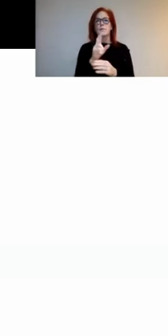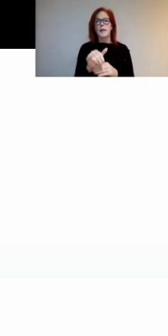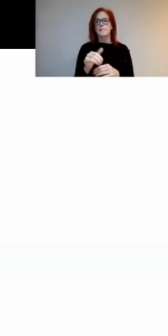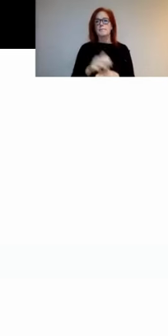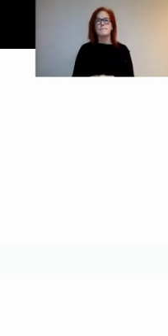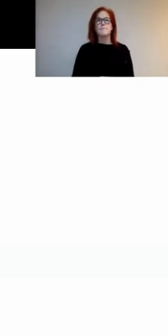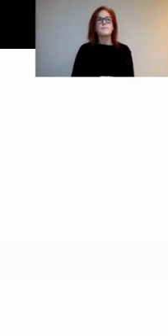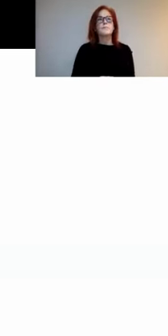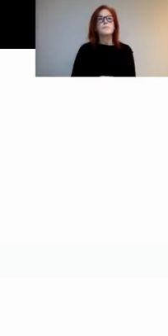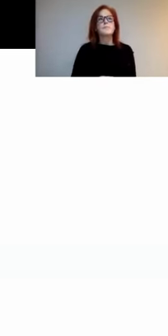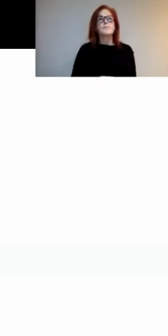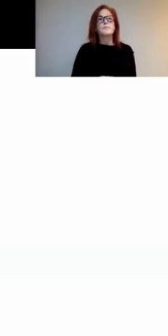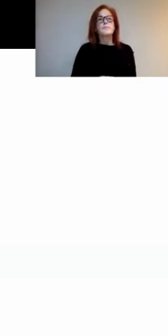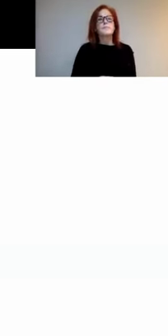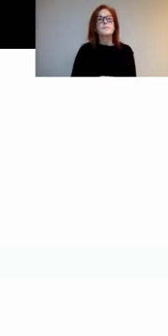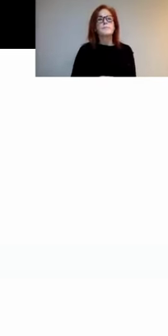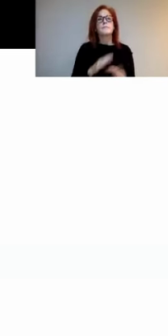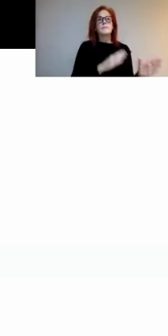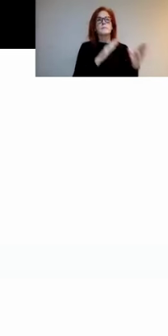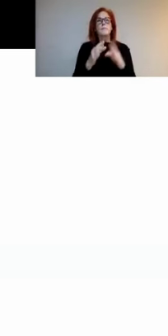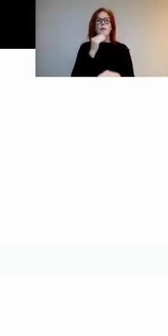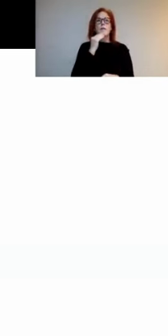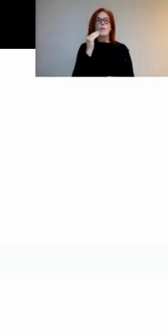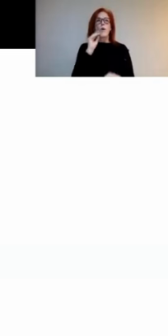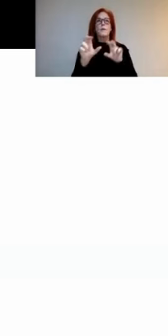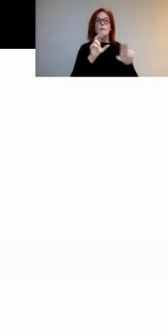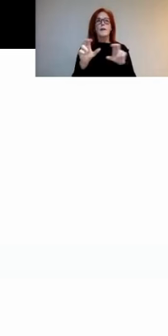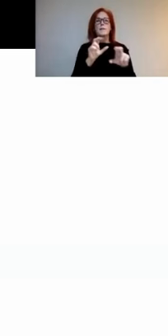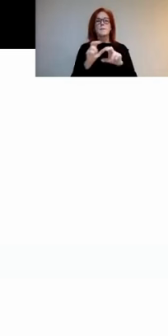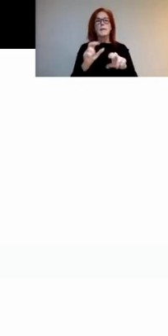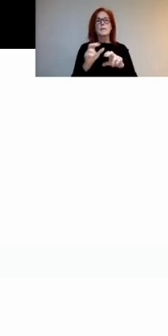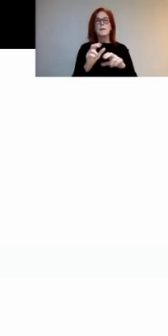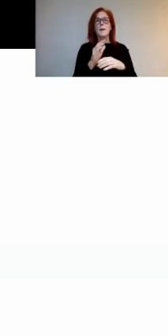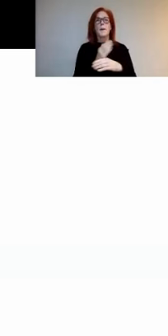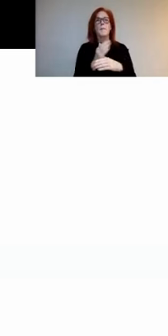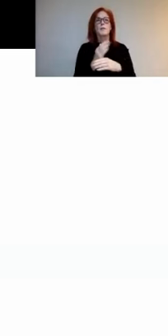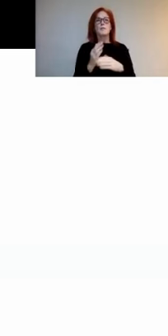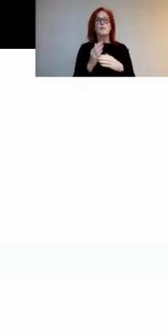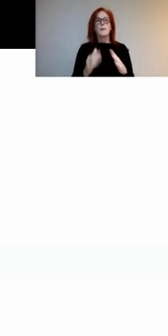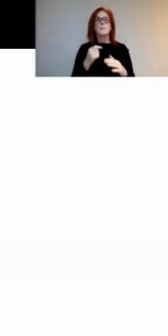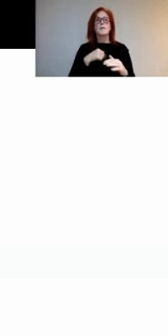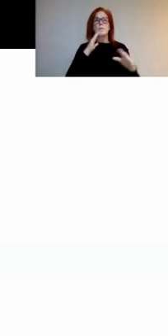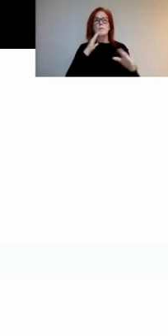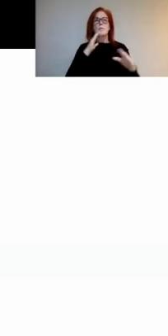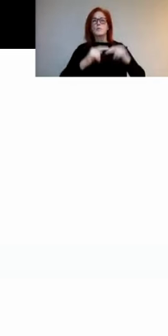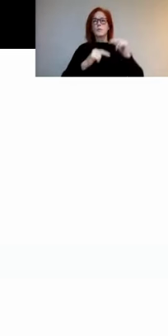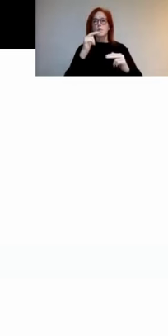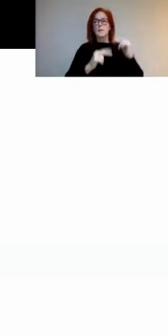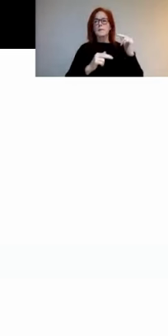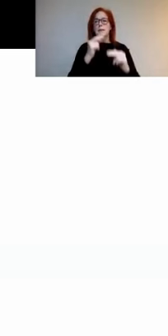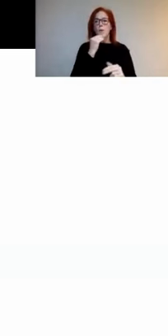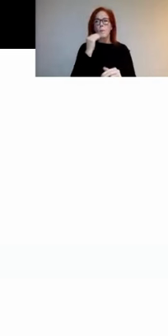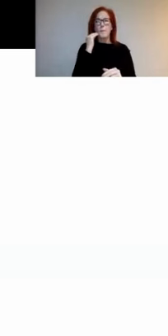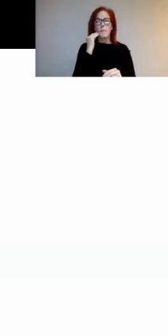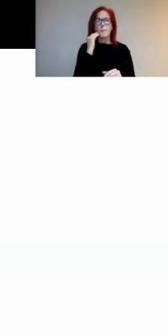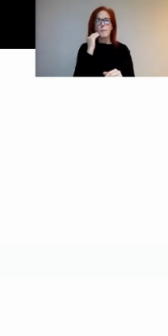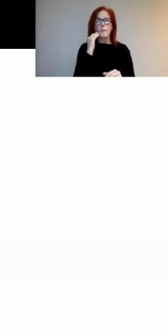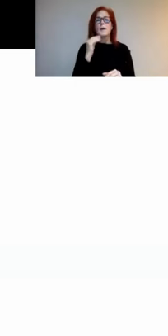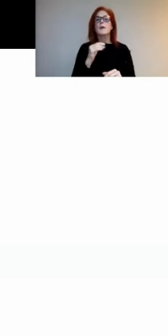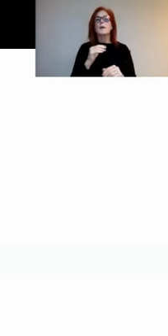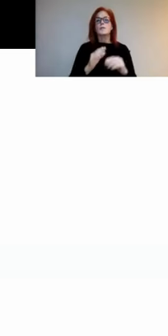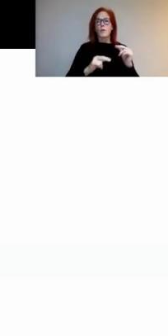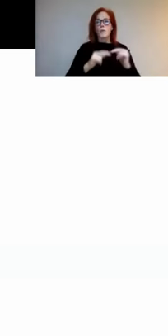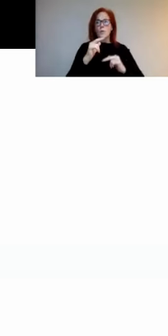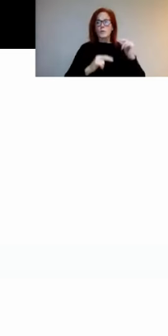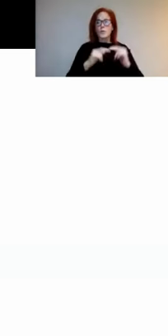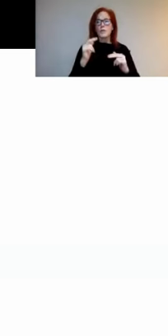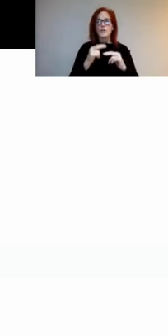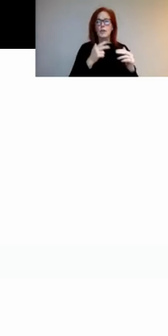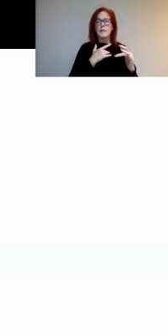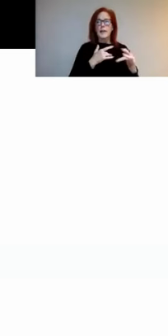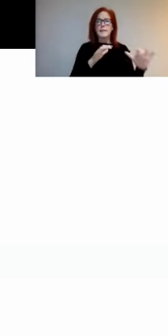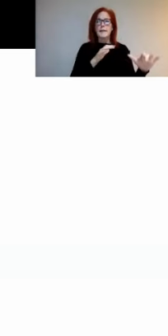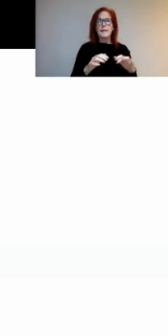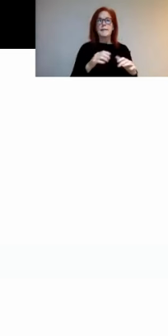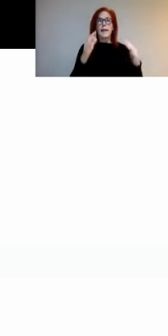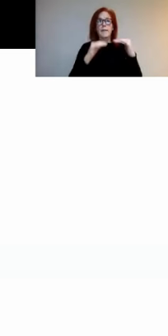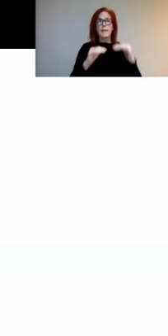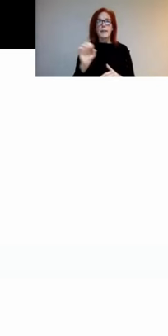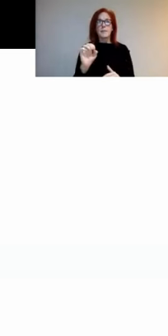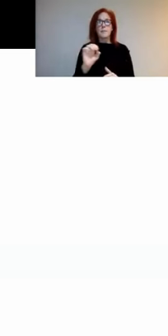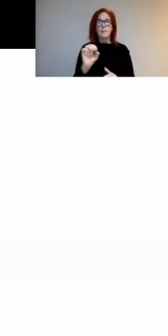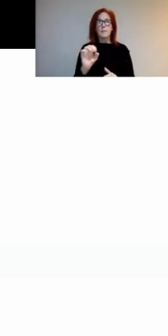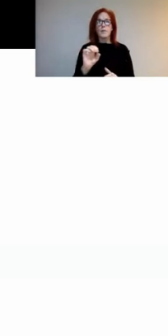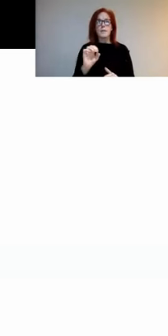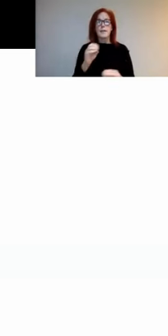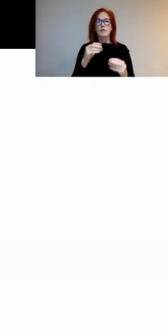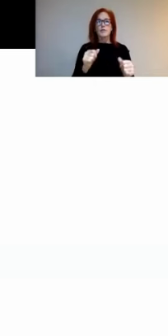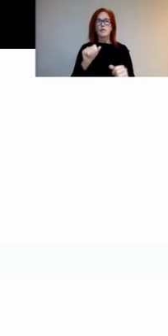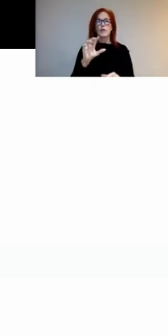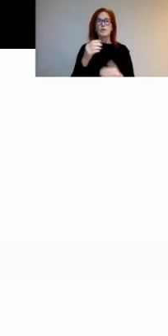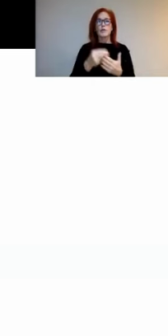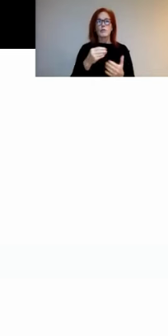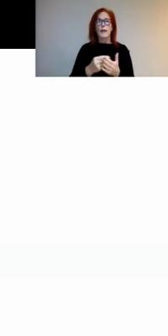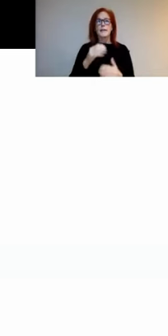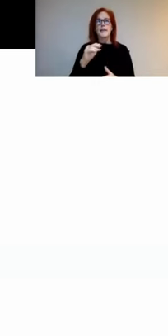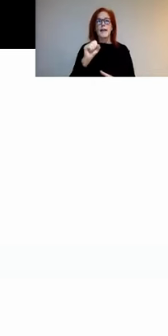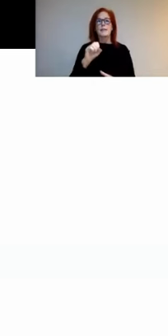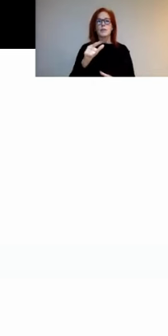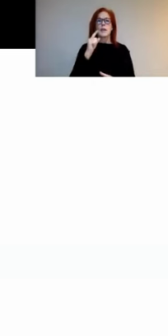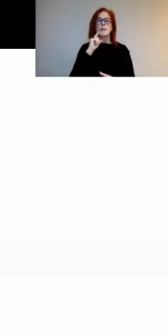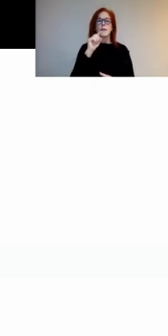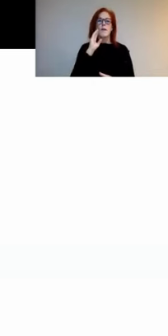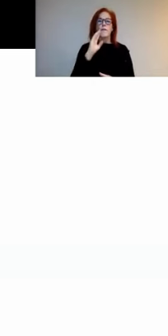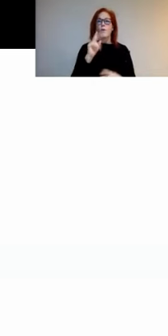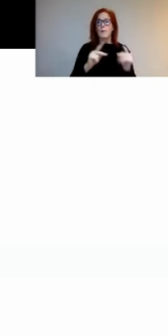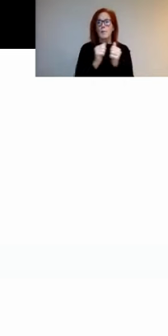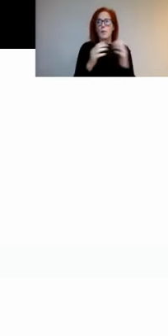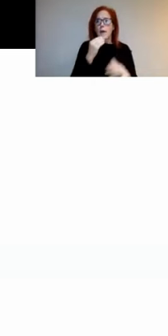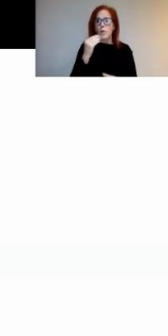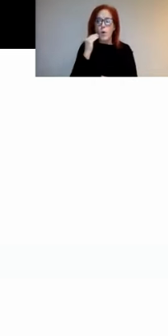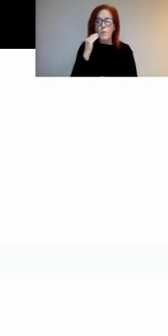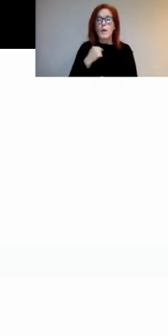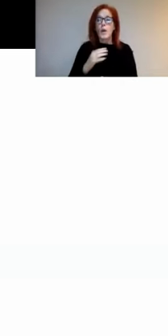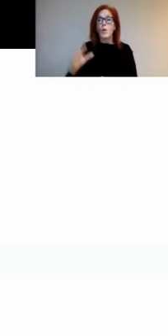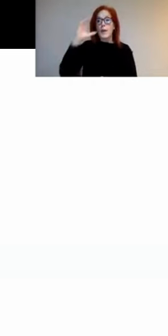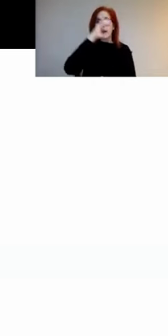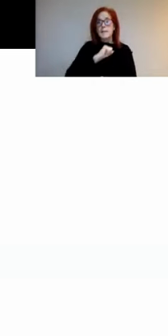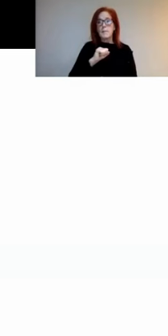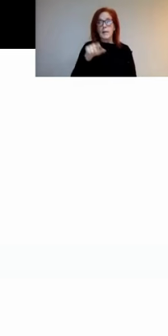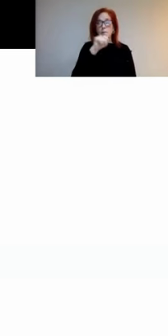The 2019 substantial amendment is on an expedited public comment time because it has to do with CASE Act funds. So the comment period for that ends on February 1.